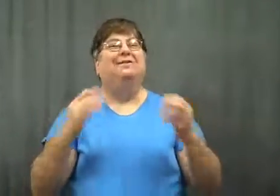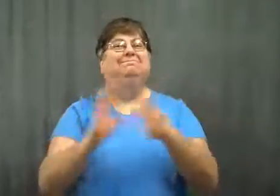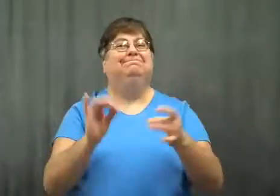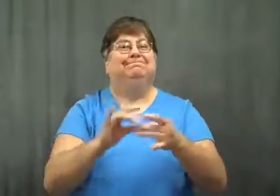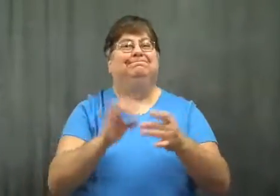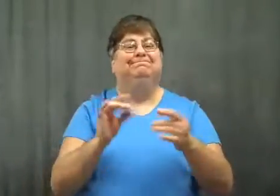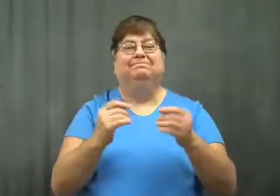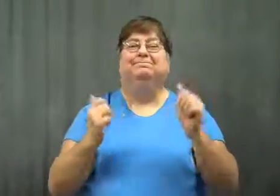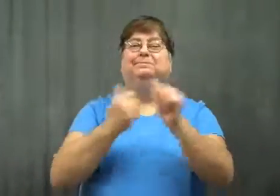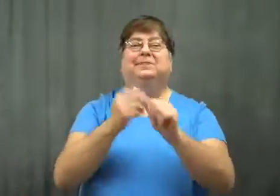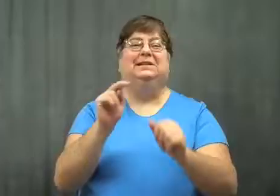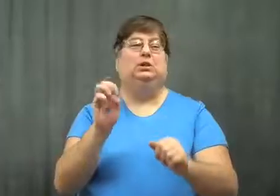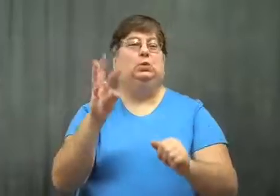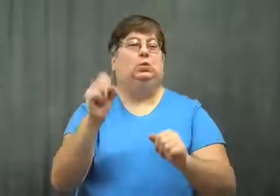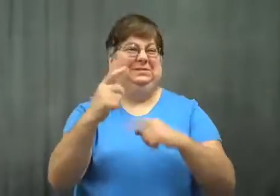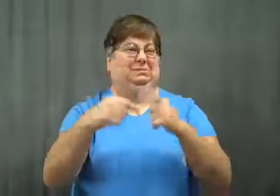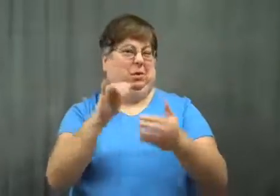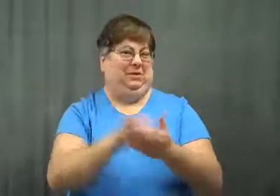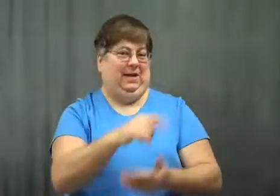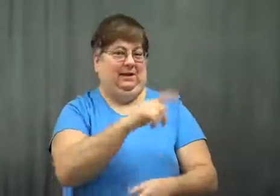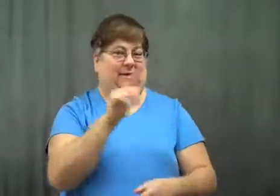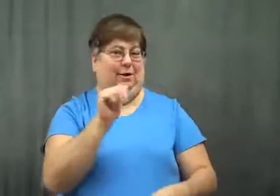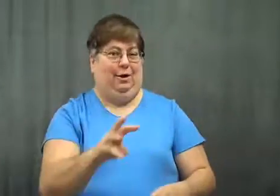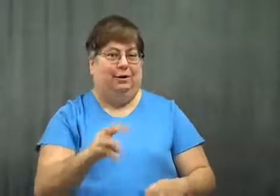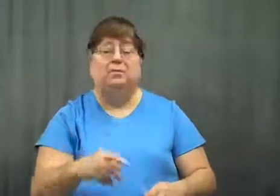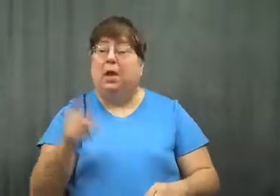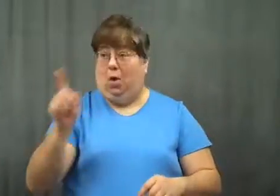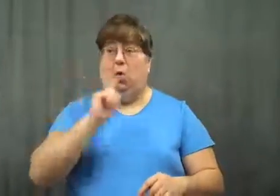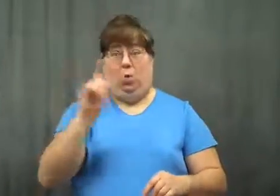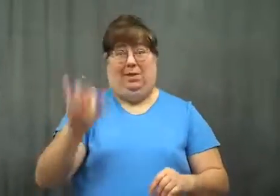This is an update on that law.